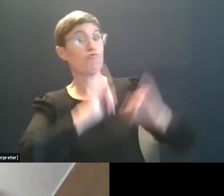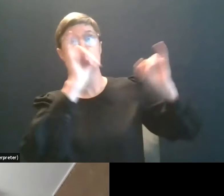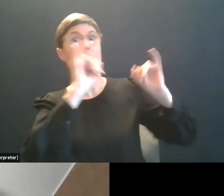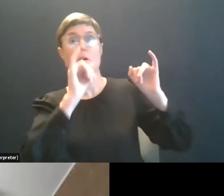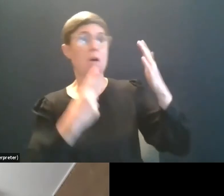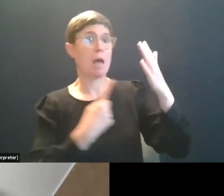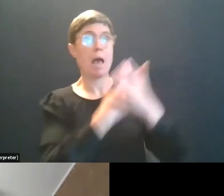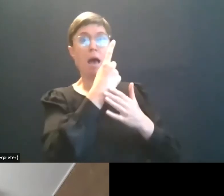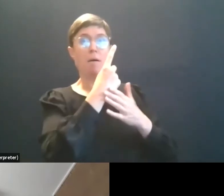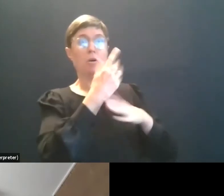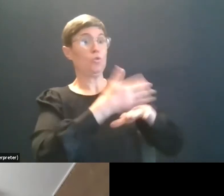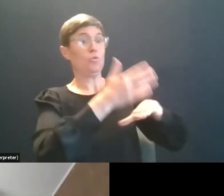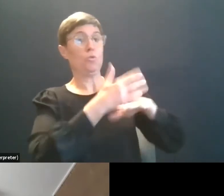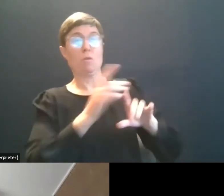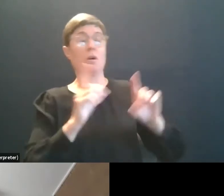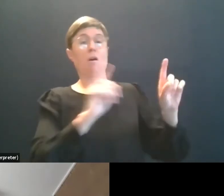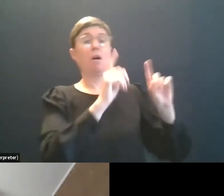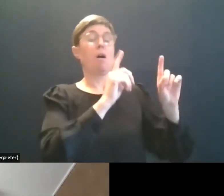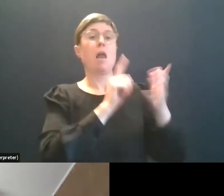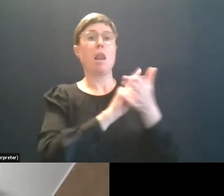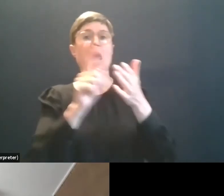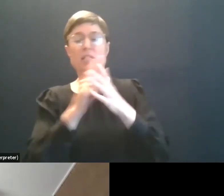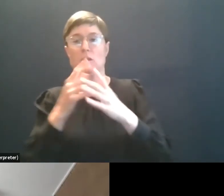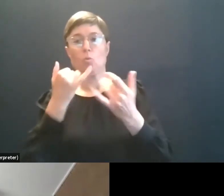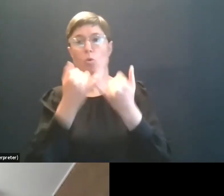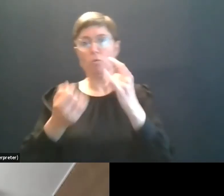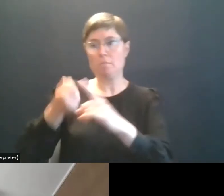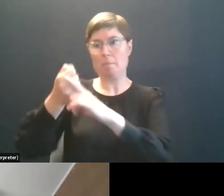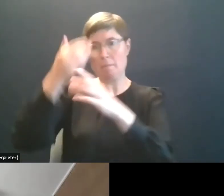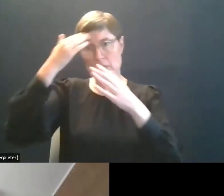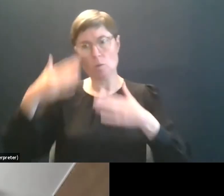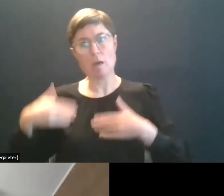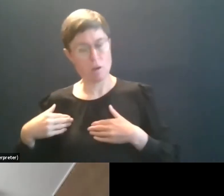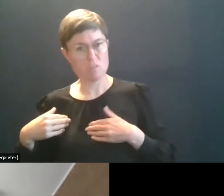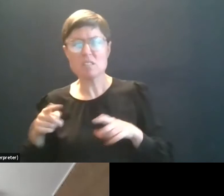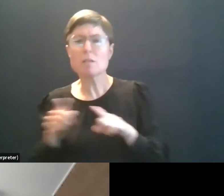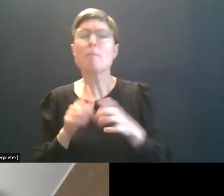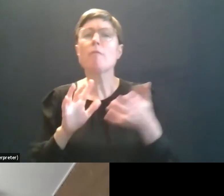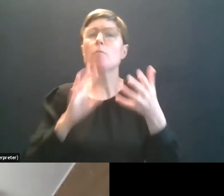for example, that in bushfire-affected communities, when everybody's there and there are evacuation